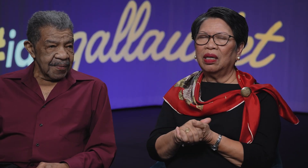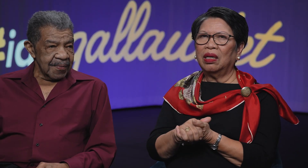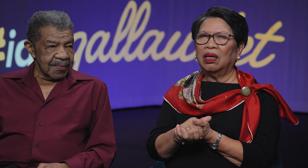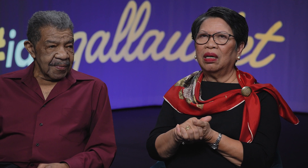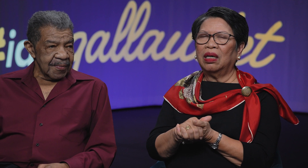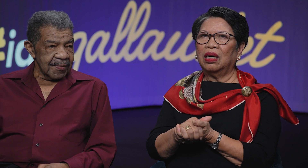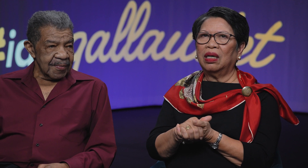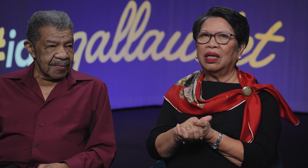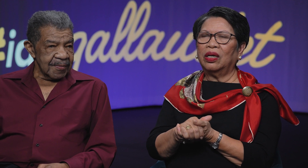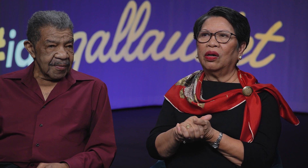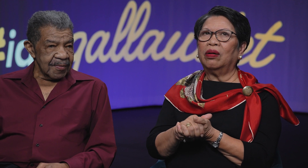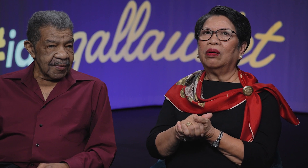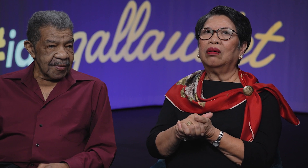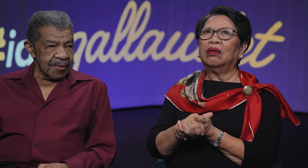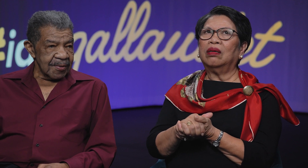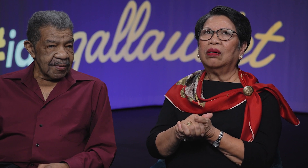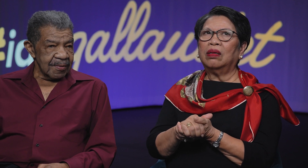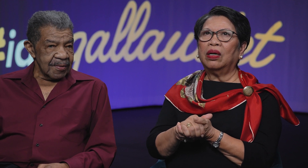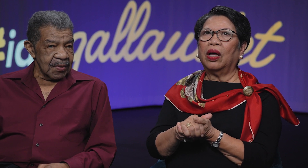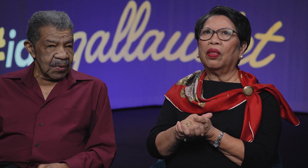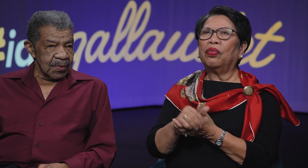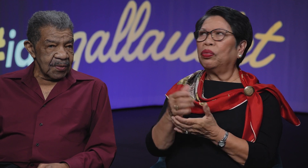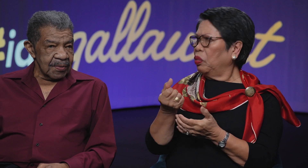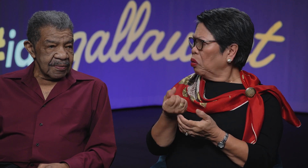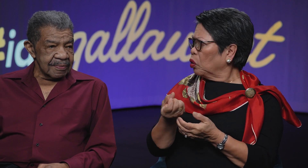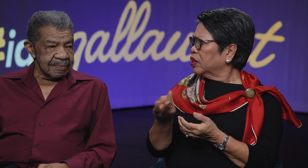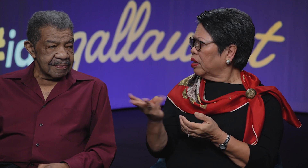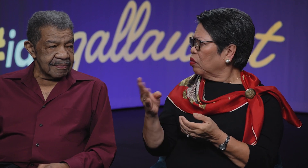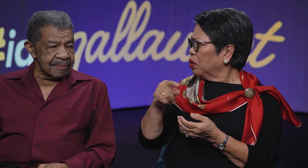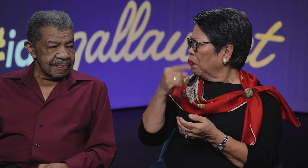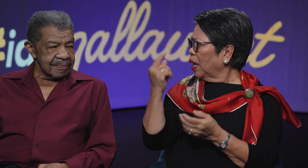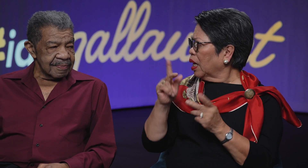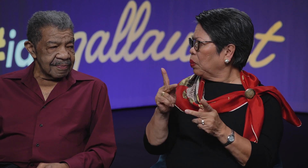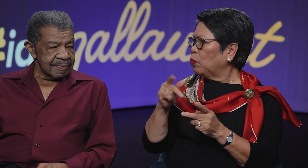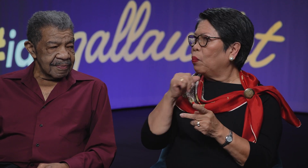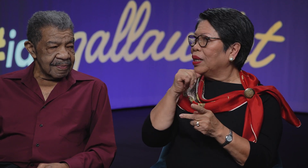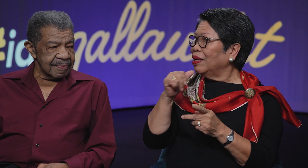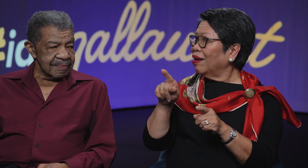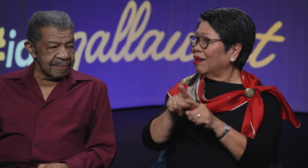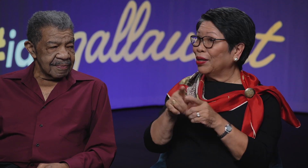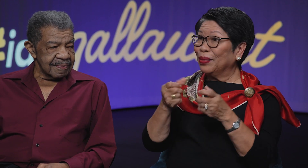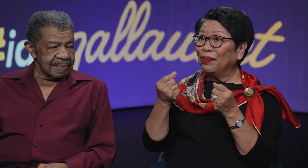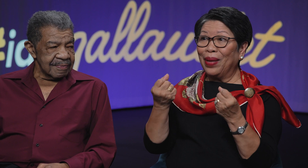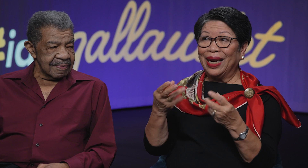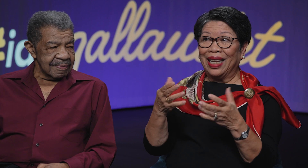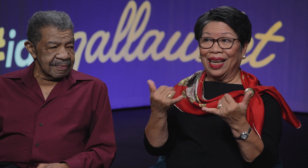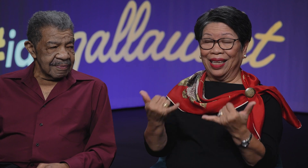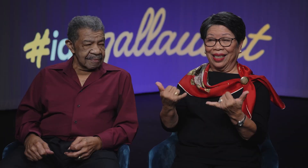There were several black people, but not as many as there are now.